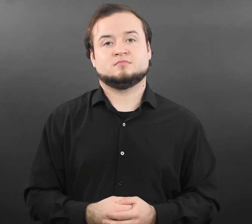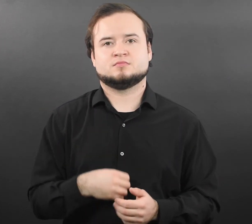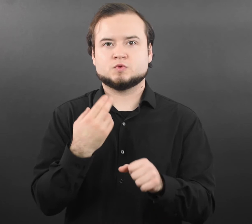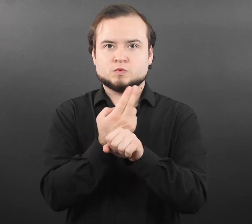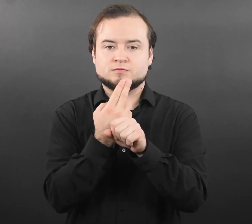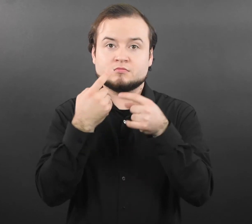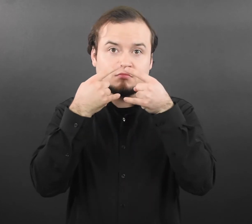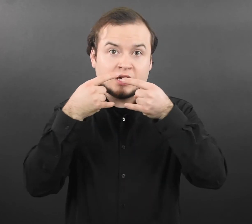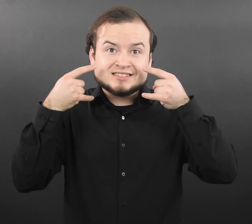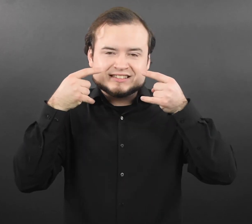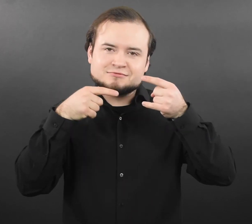Wear a well-fitting mask.